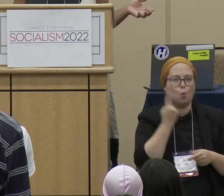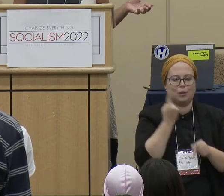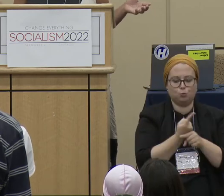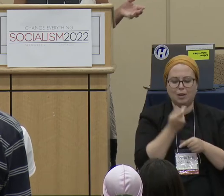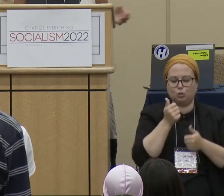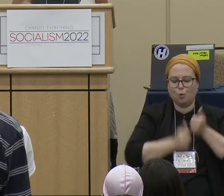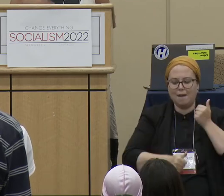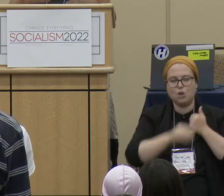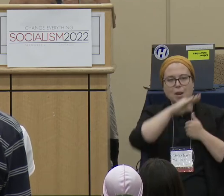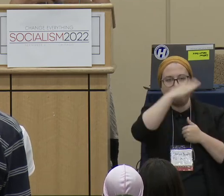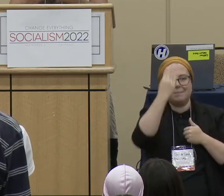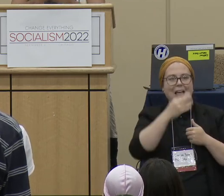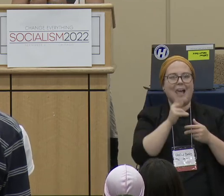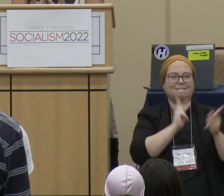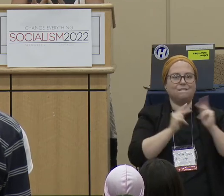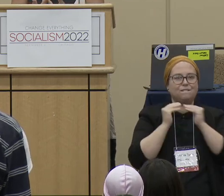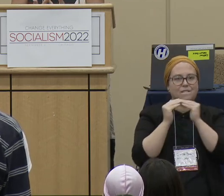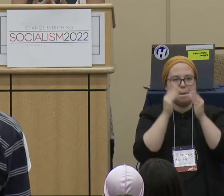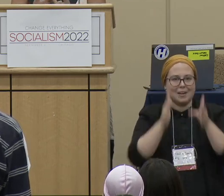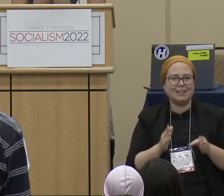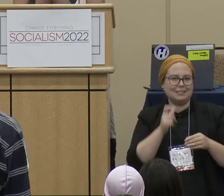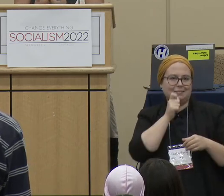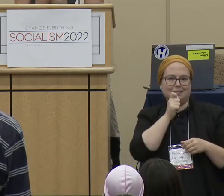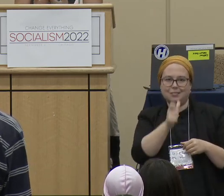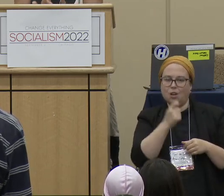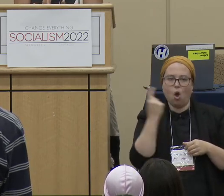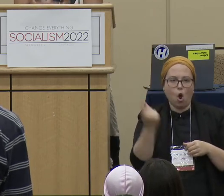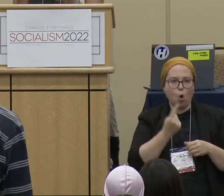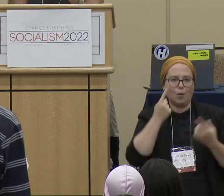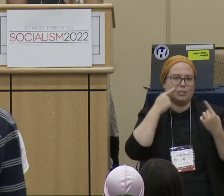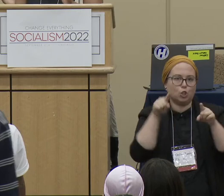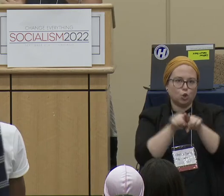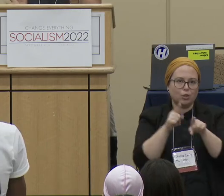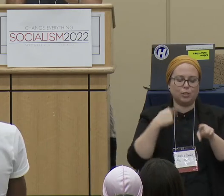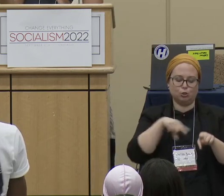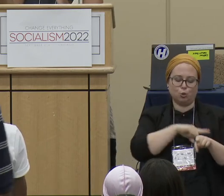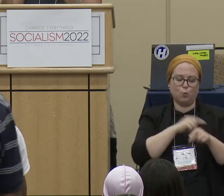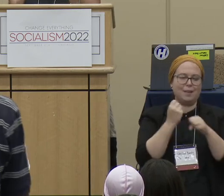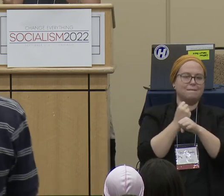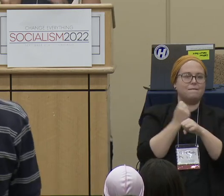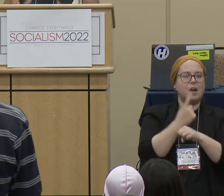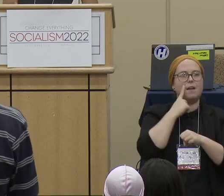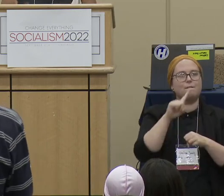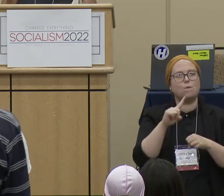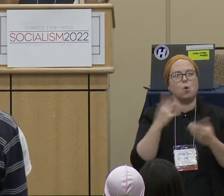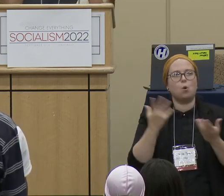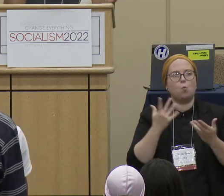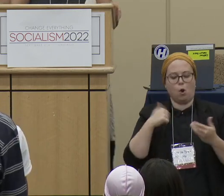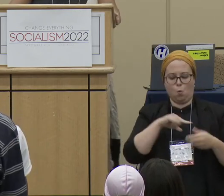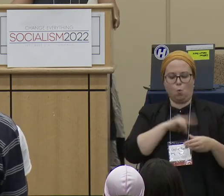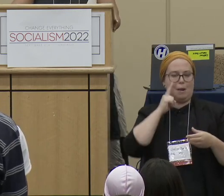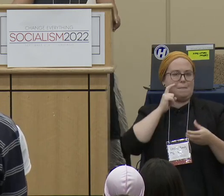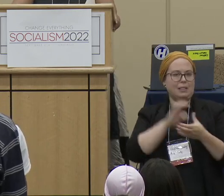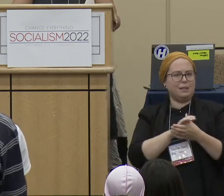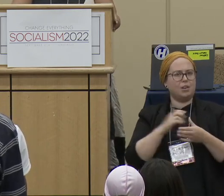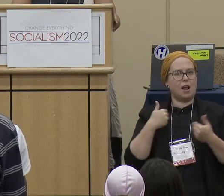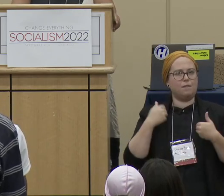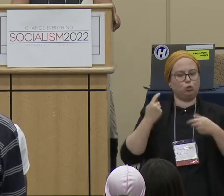pedestal, but feminists off the pedestal. We fight for the positions that we believe in. And there is a tradition that